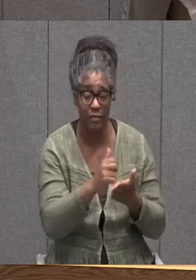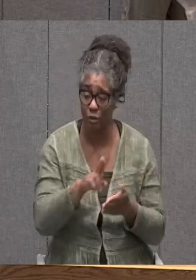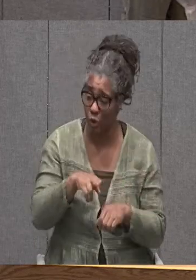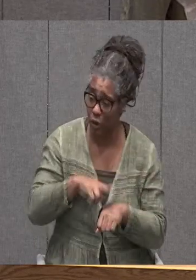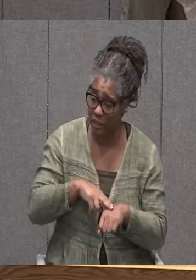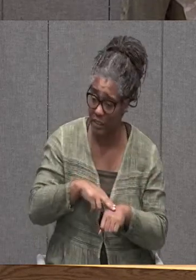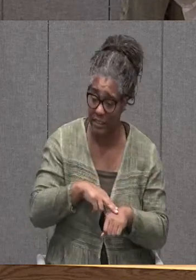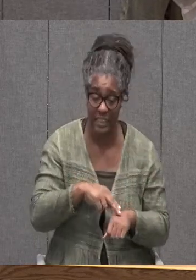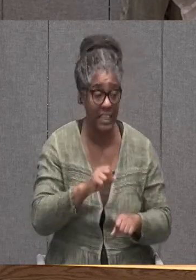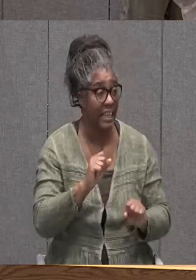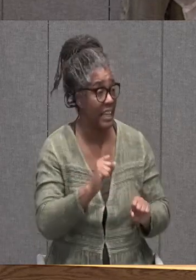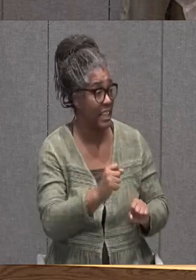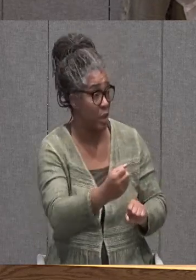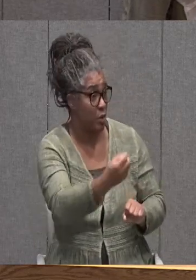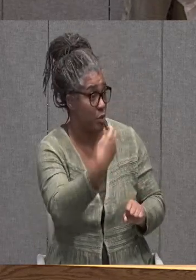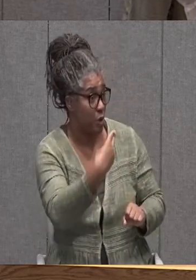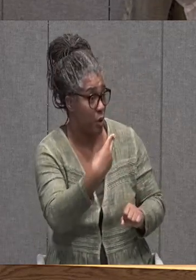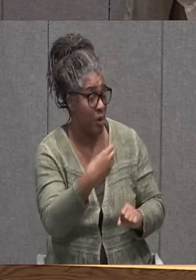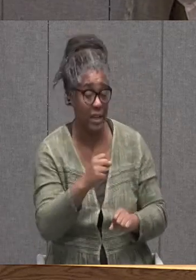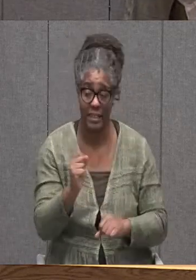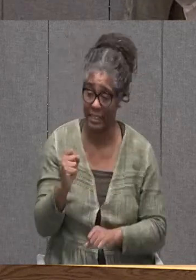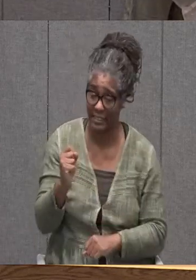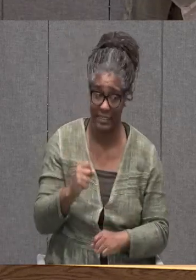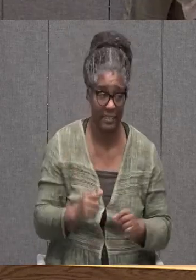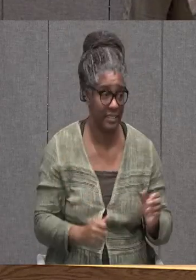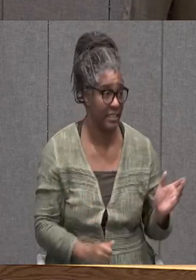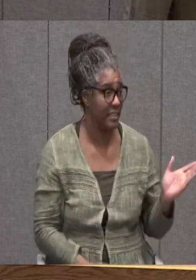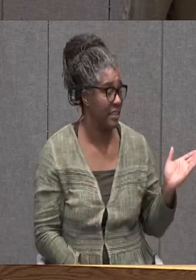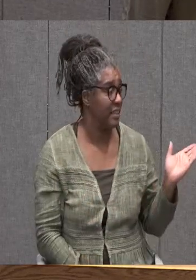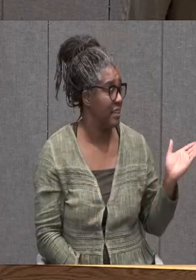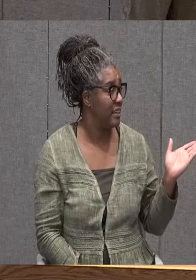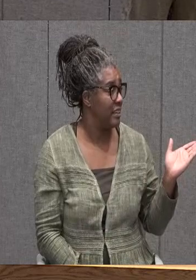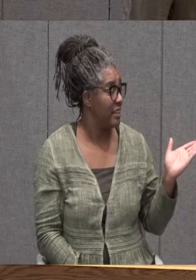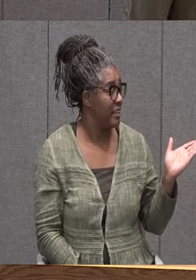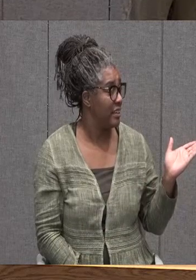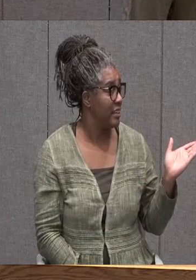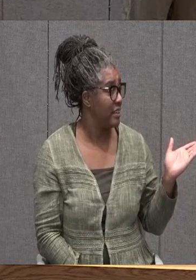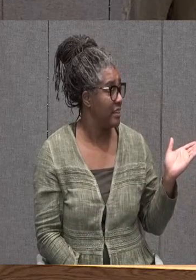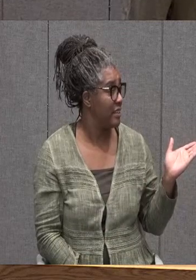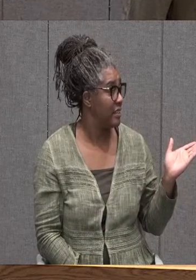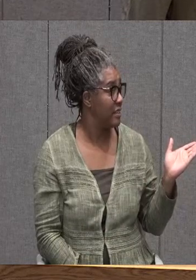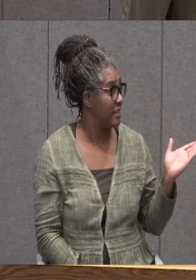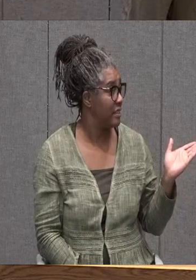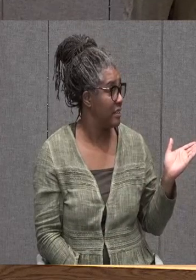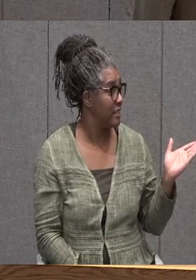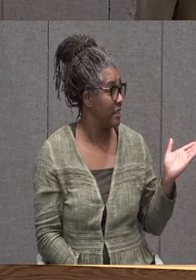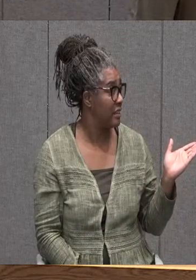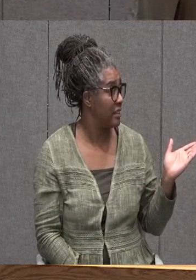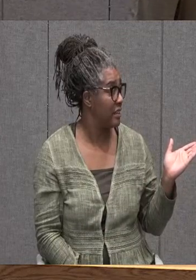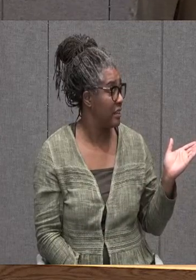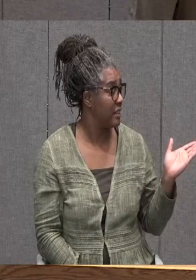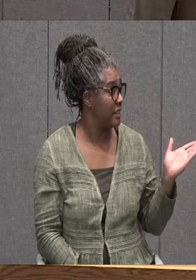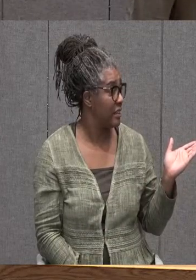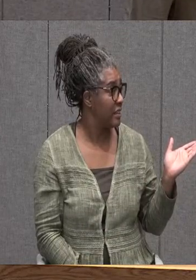Yes, I can. (plastic popping) Because that gave me more time, to get my hands ready.